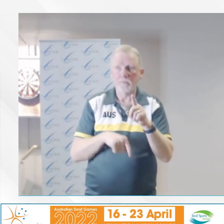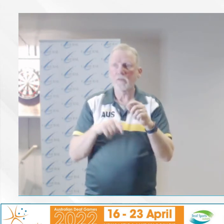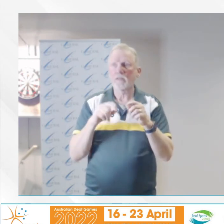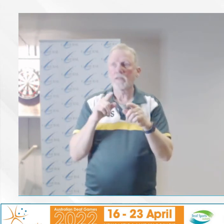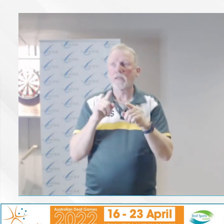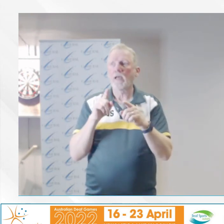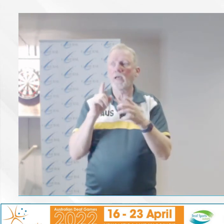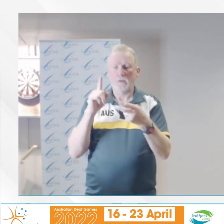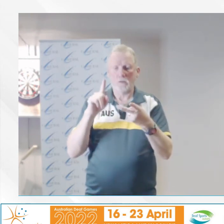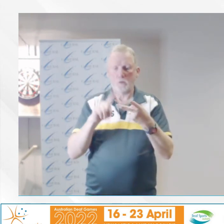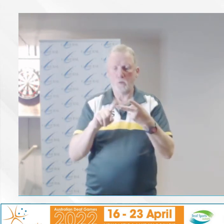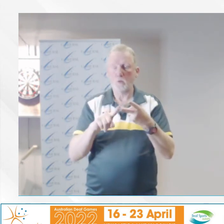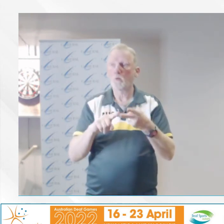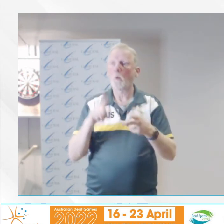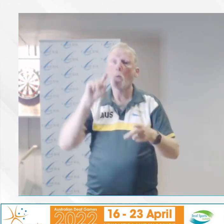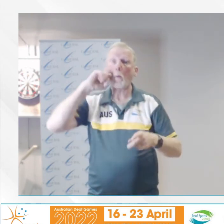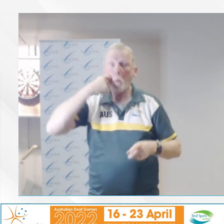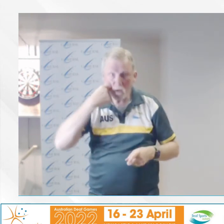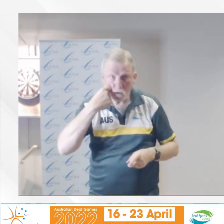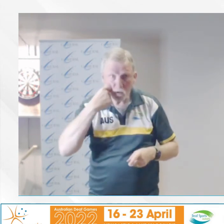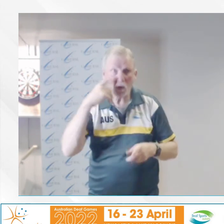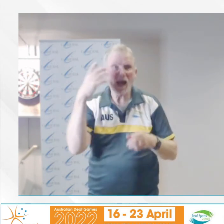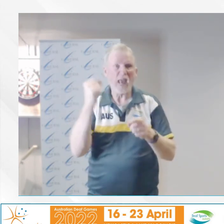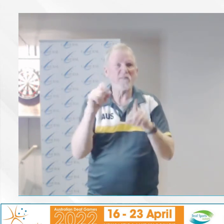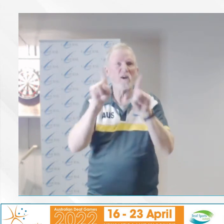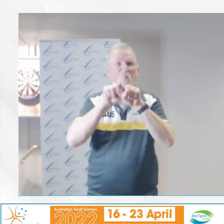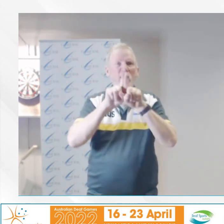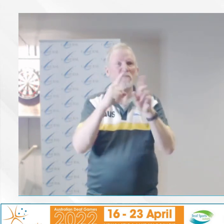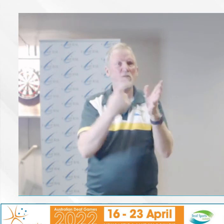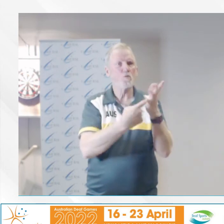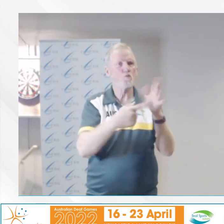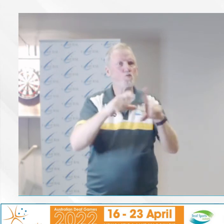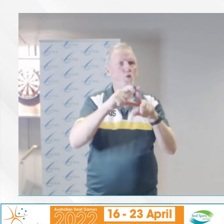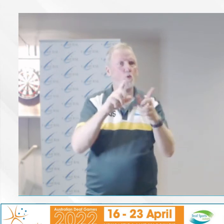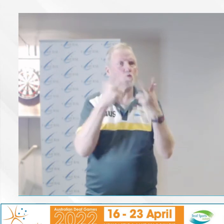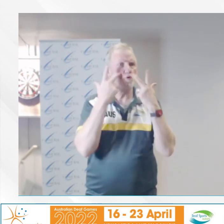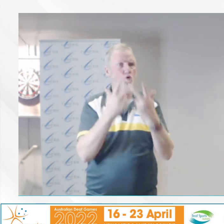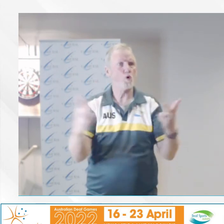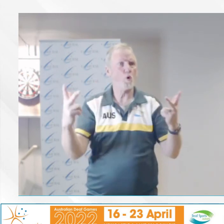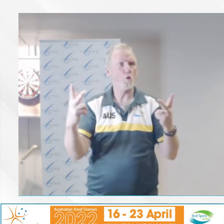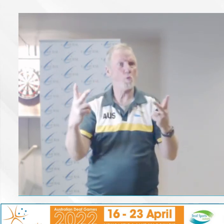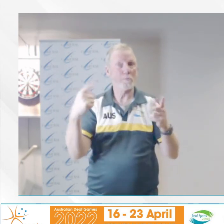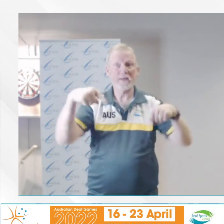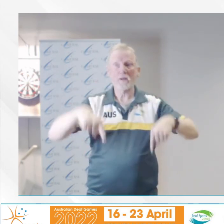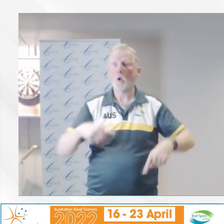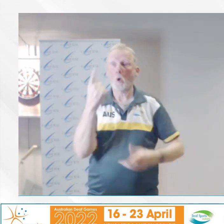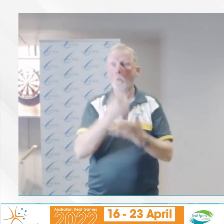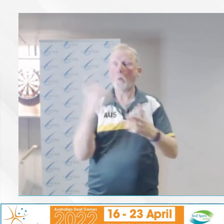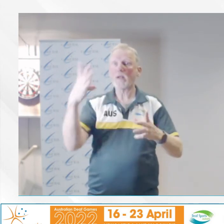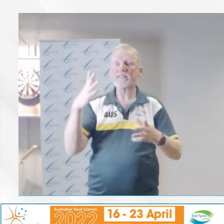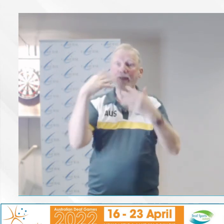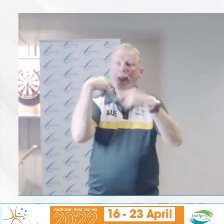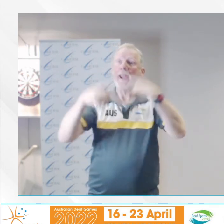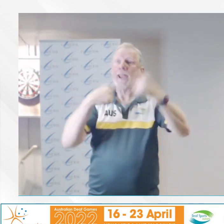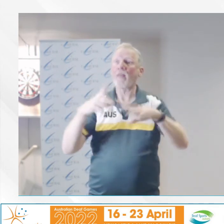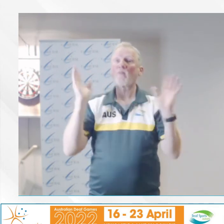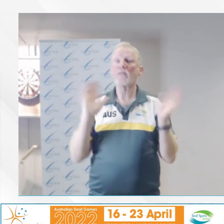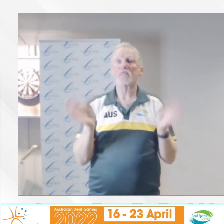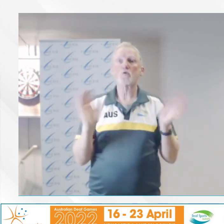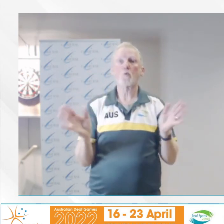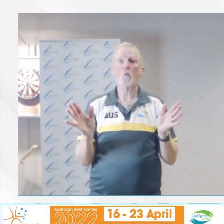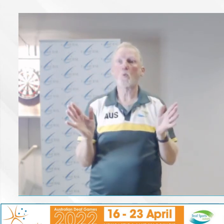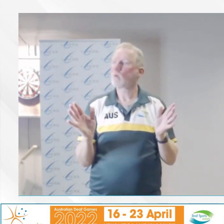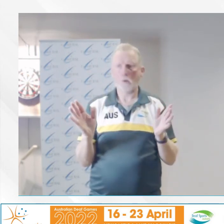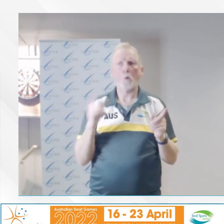drive safely home the second thing is that we will have a road show so this is not the first or the